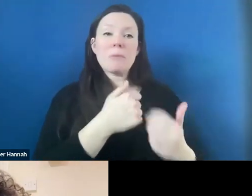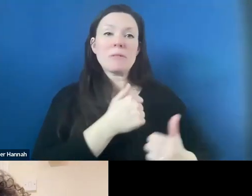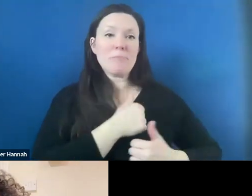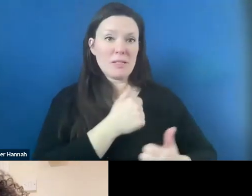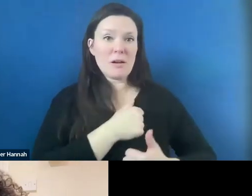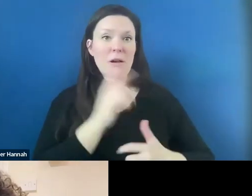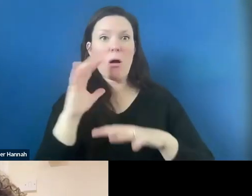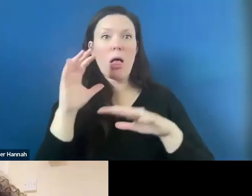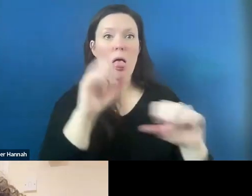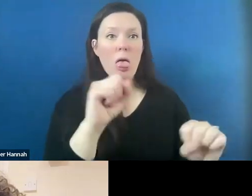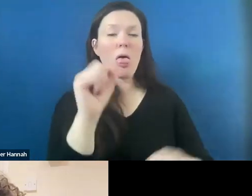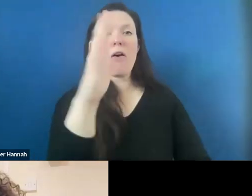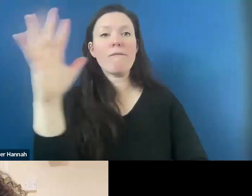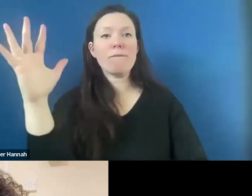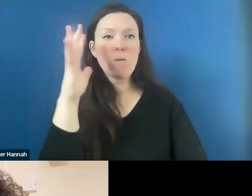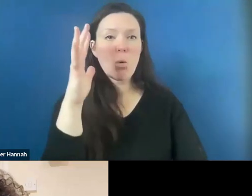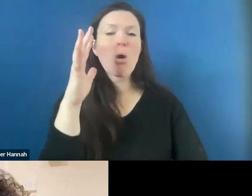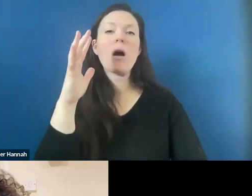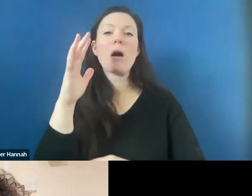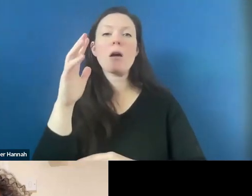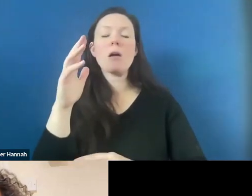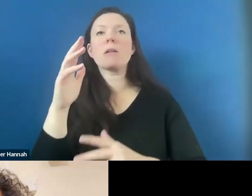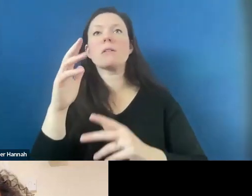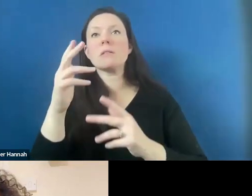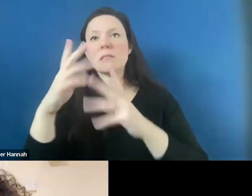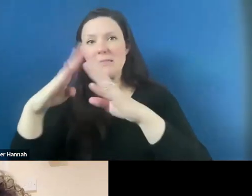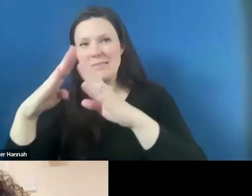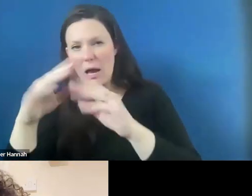not just infrastructure, but also the natural, the built